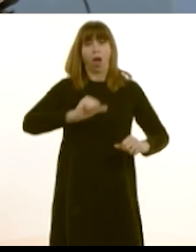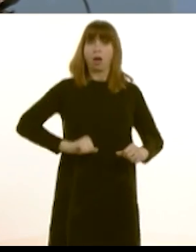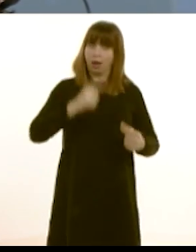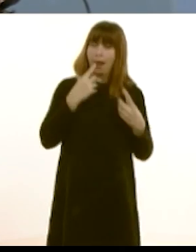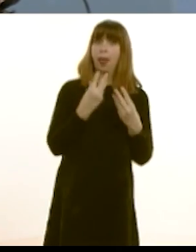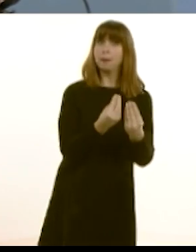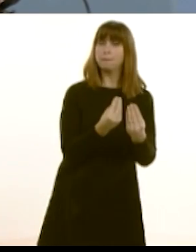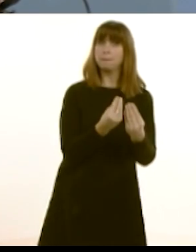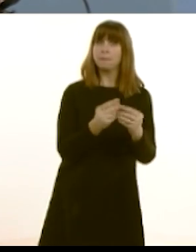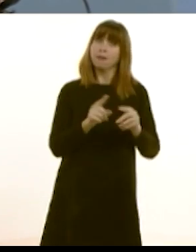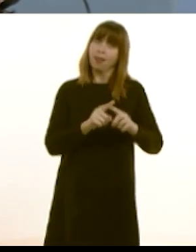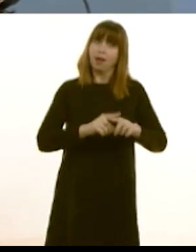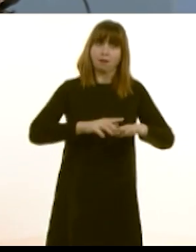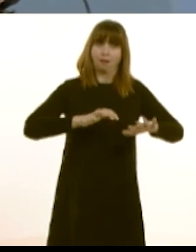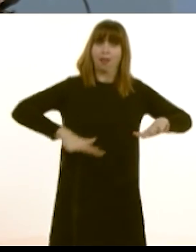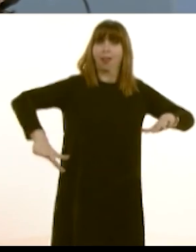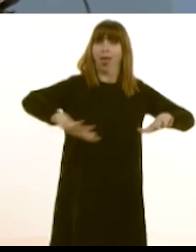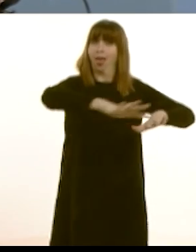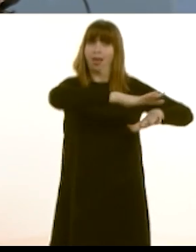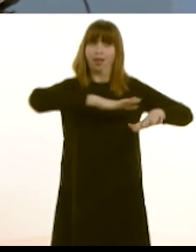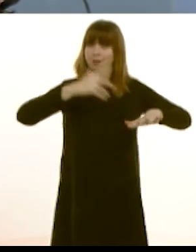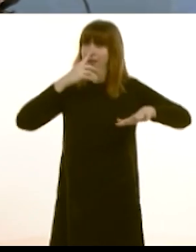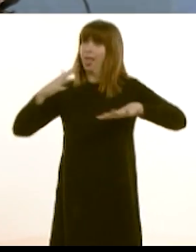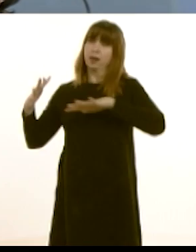some of the measures taken by other parts of the United Kingdom to allow for ditch clearance